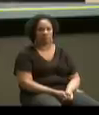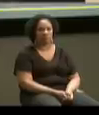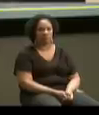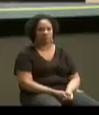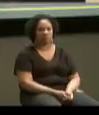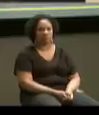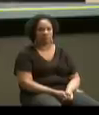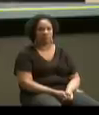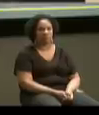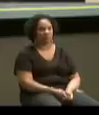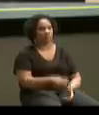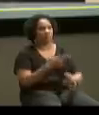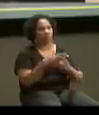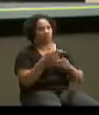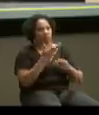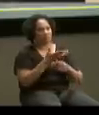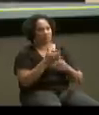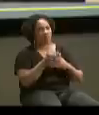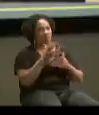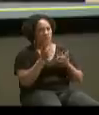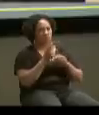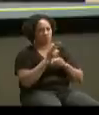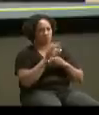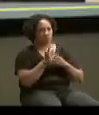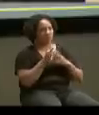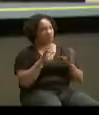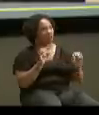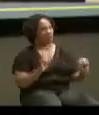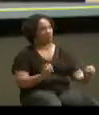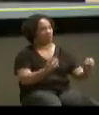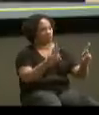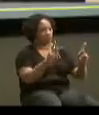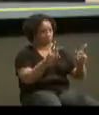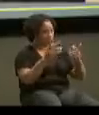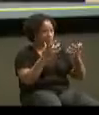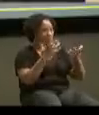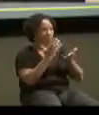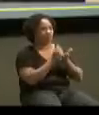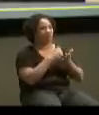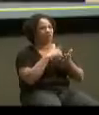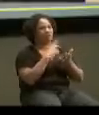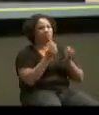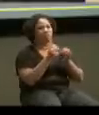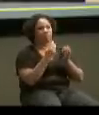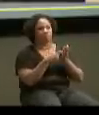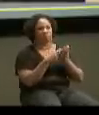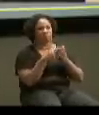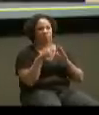ONE OF THE QUICK THINGS THAT I WANTED TO USE AS AN OPPORTUNITY